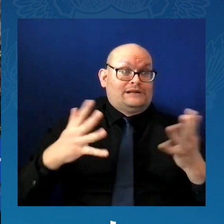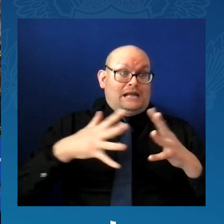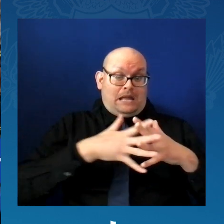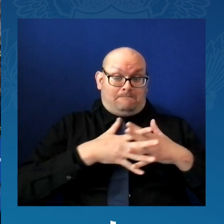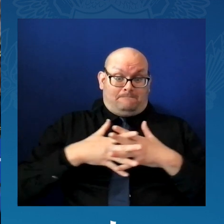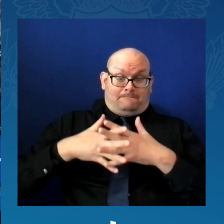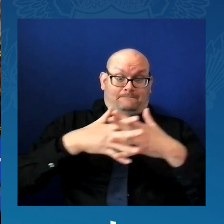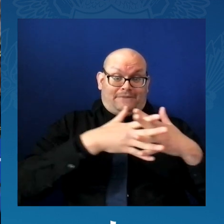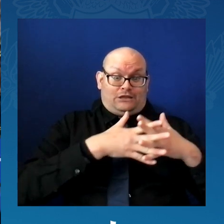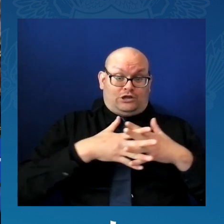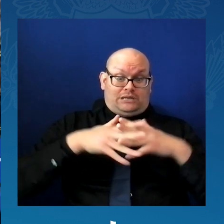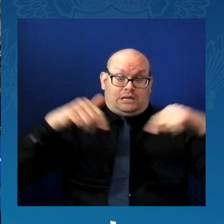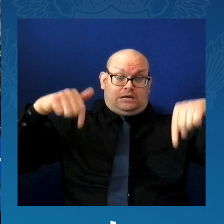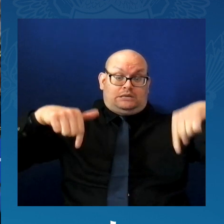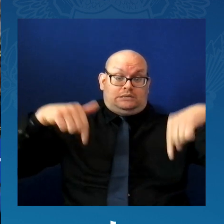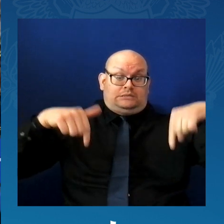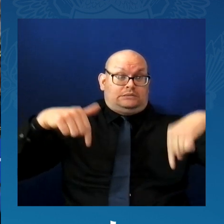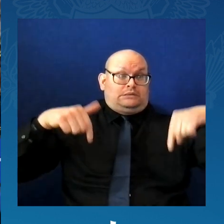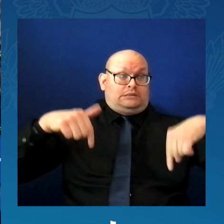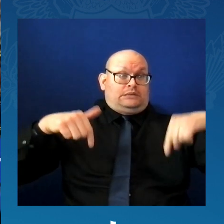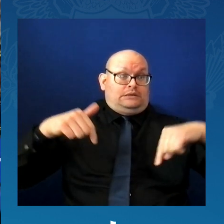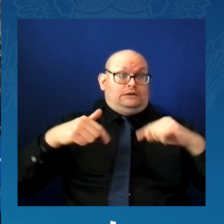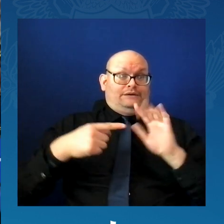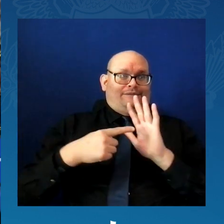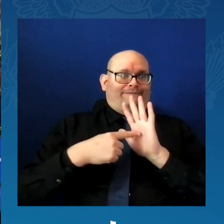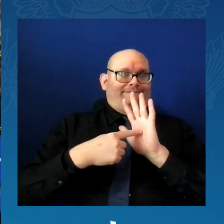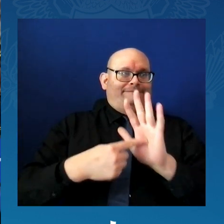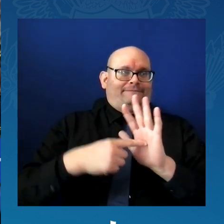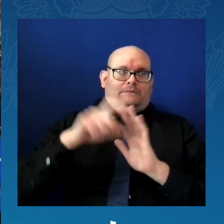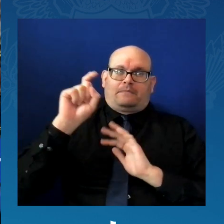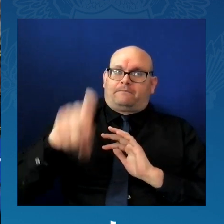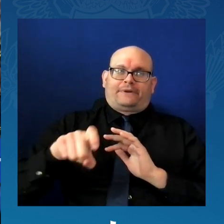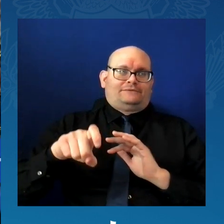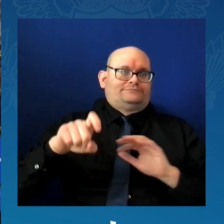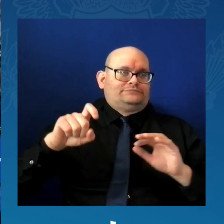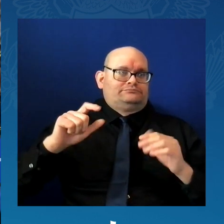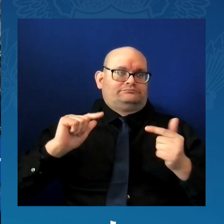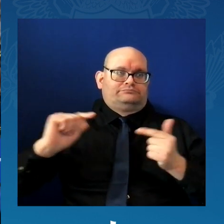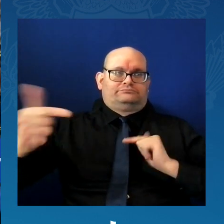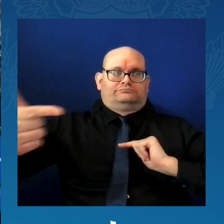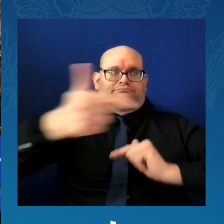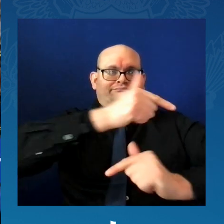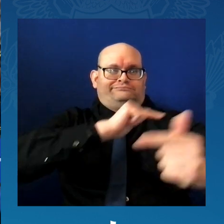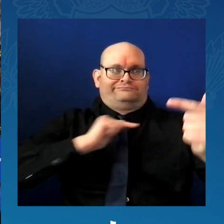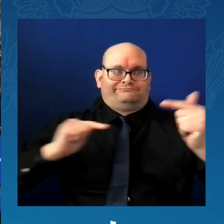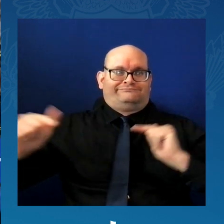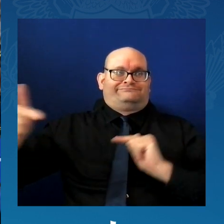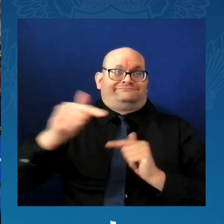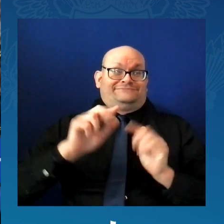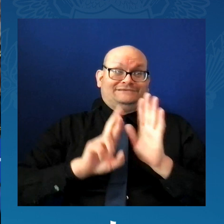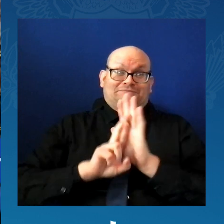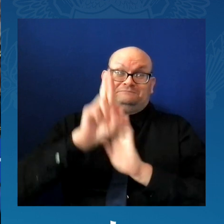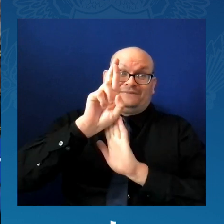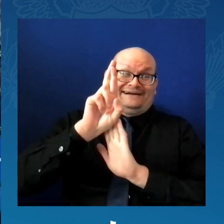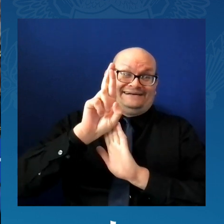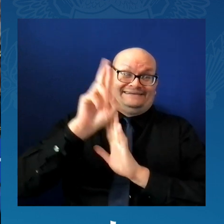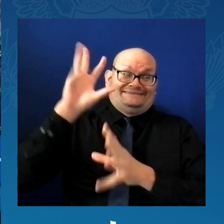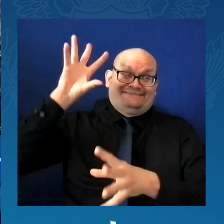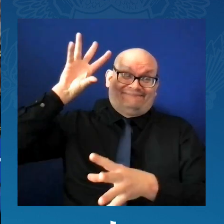But this effort must be a multilateral one as well. Space is the promise of all humankind and all nations and peoples, public